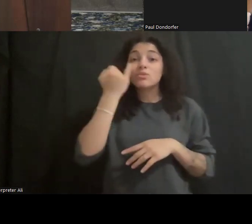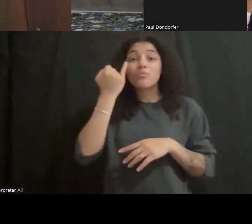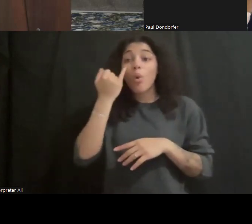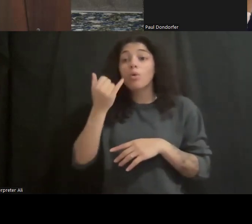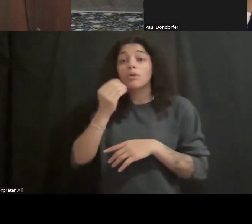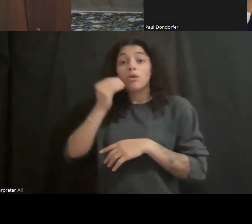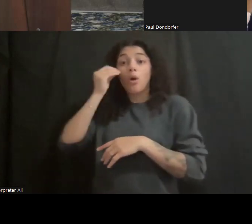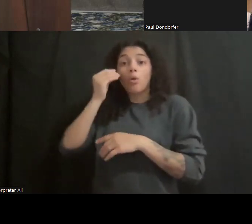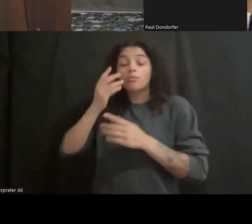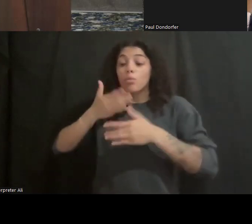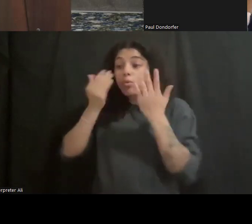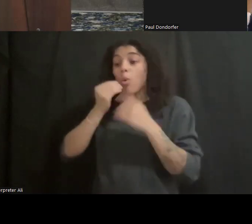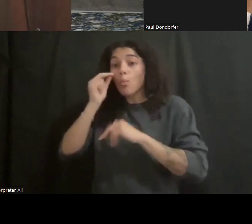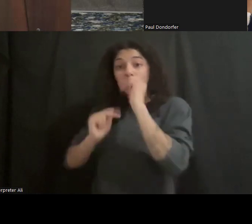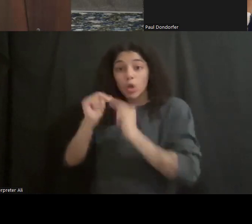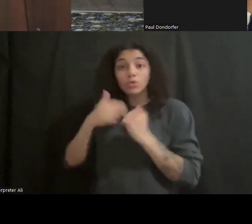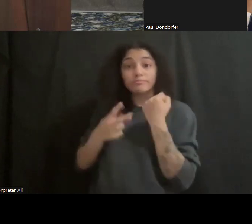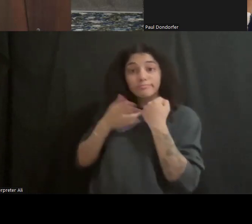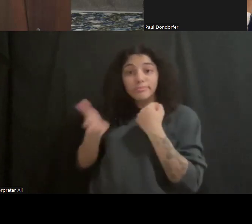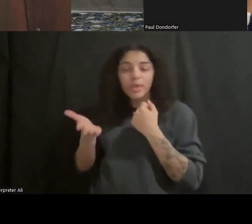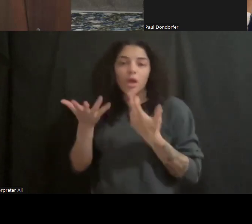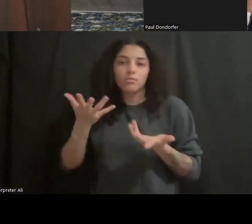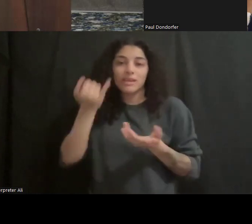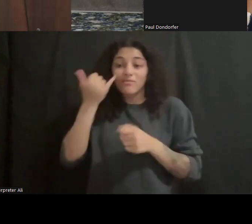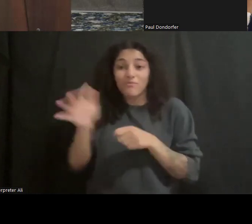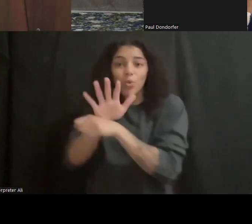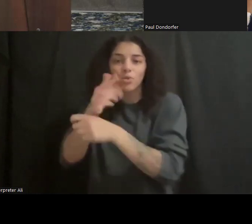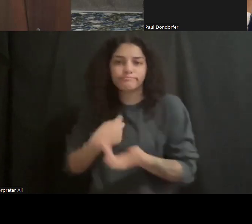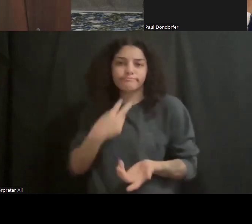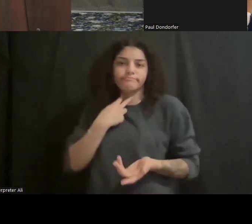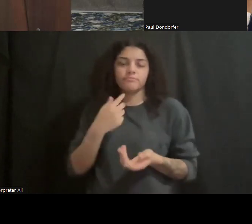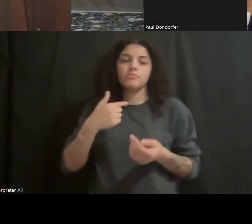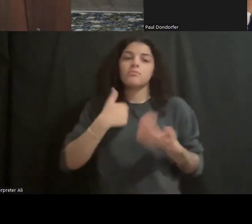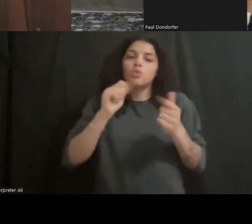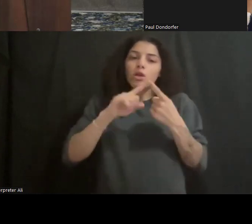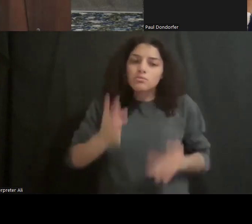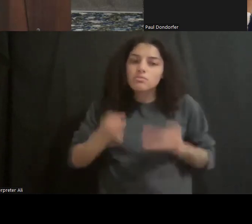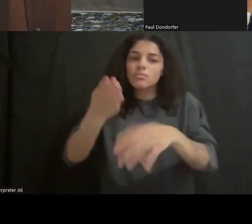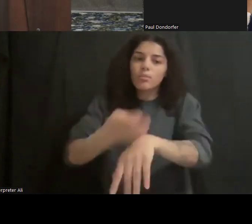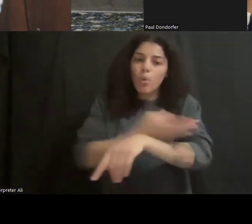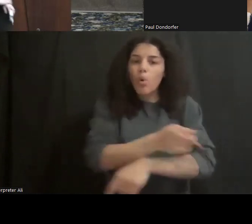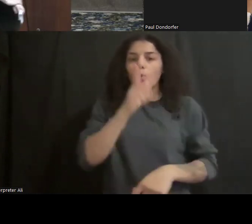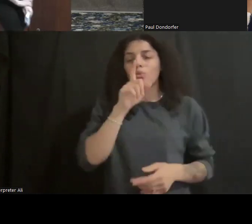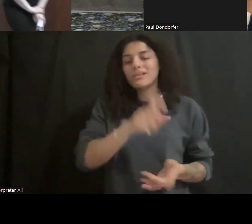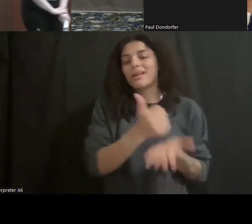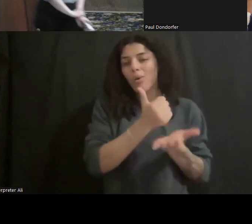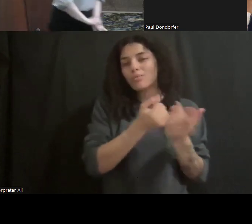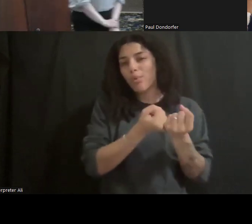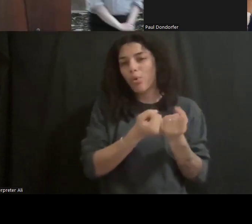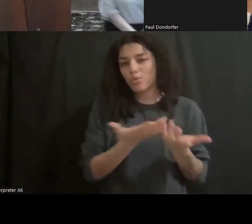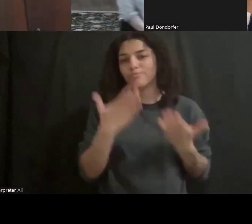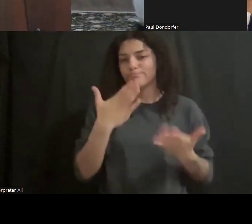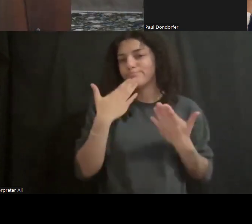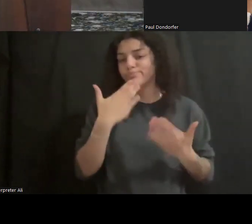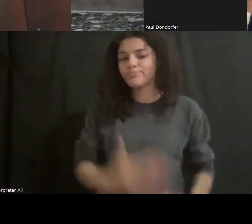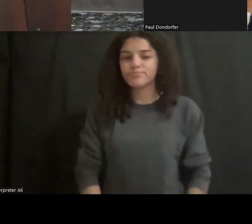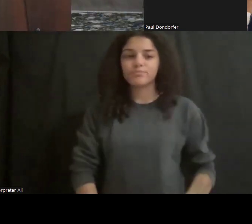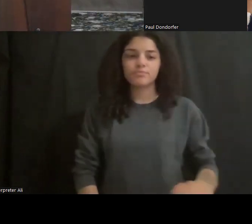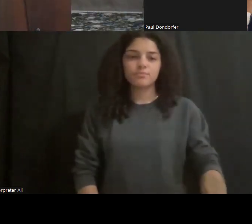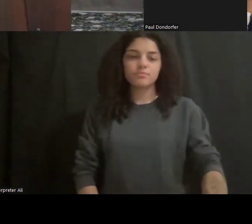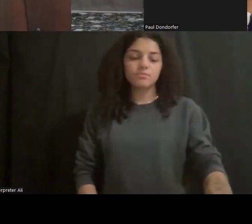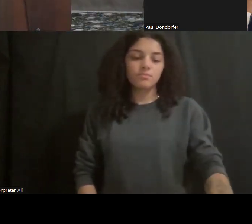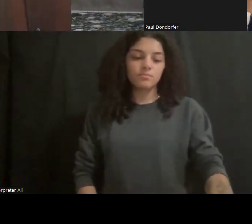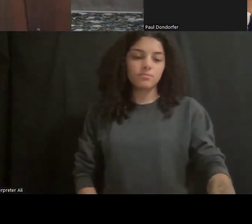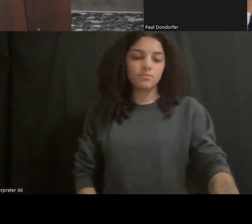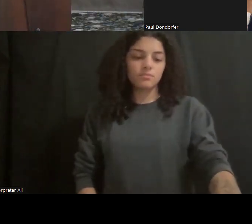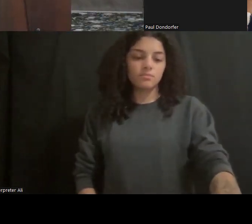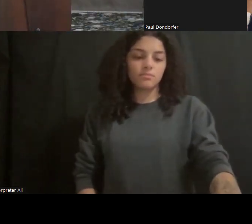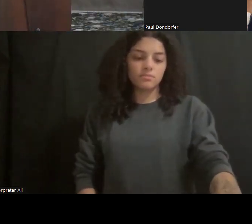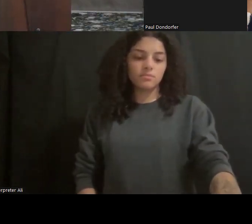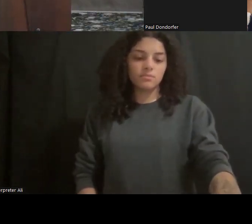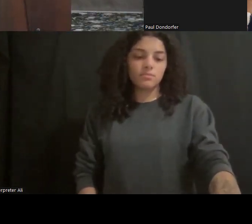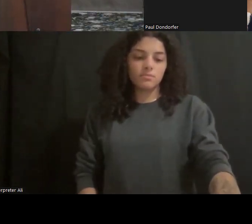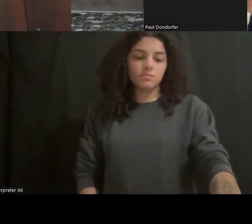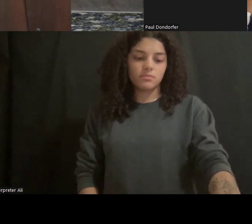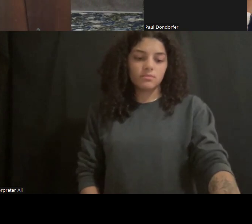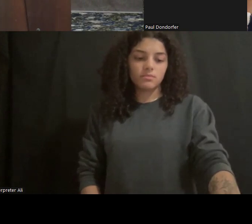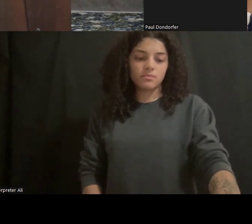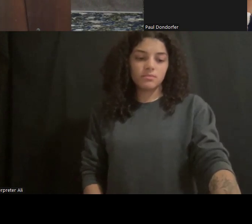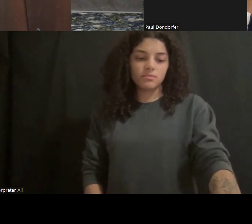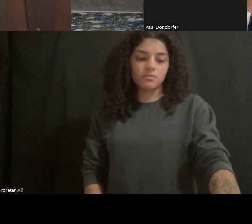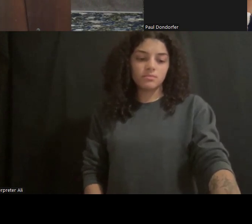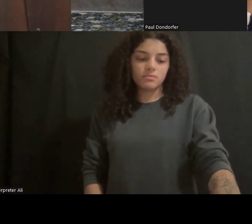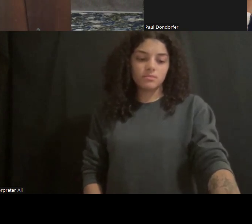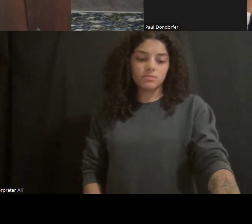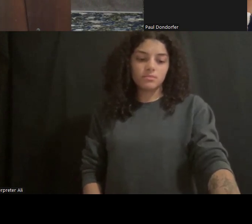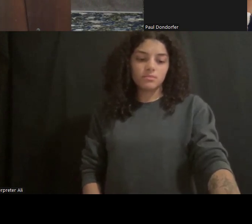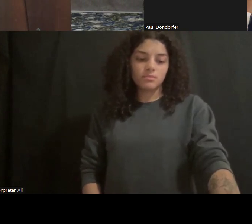work together to make a change for the better to help people who need it most Thank you Thank you